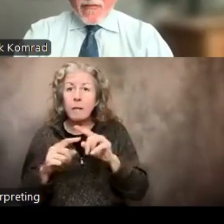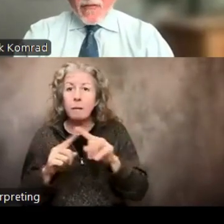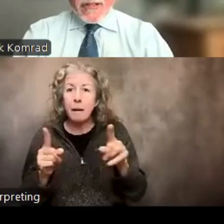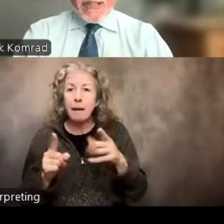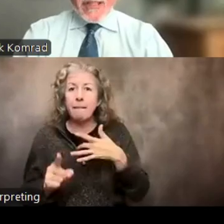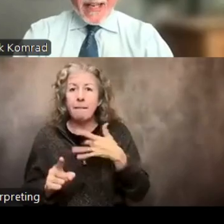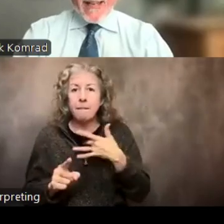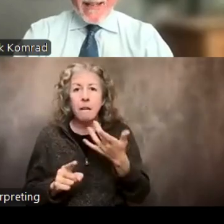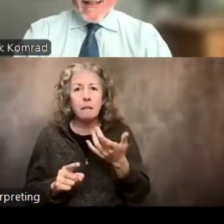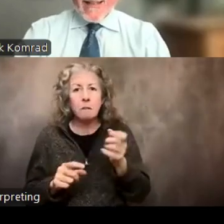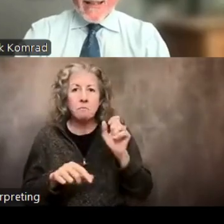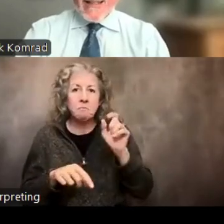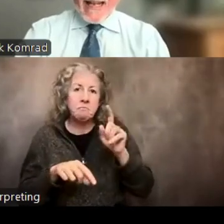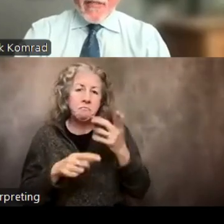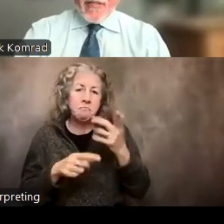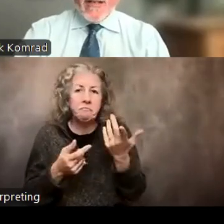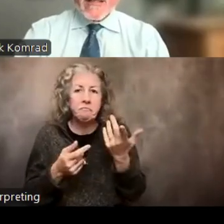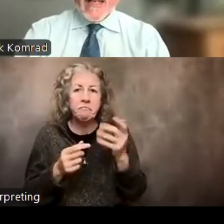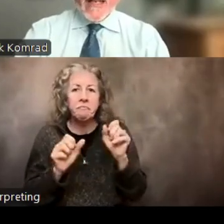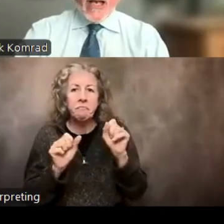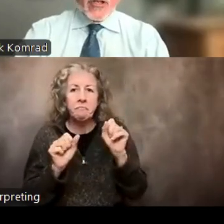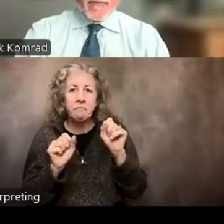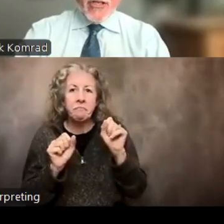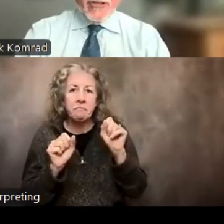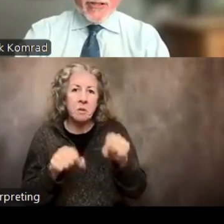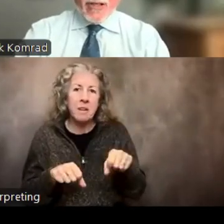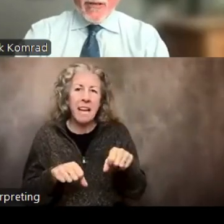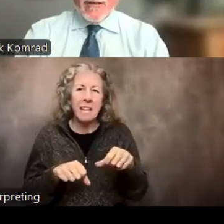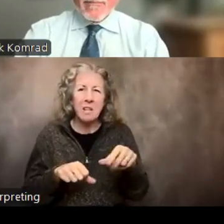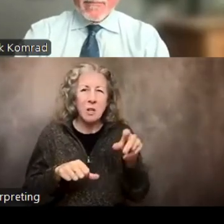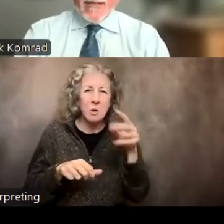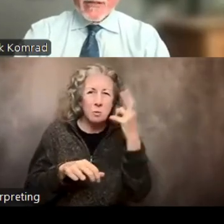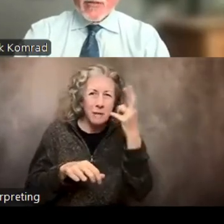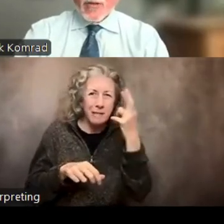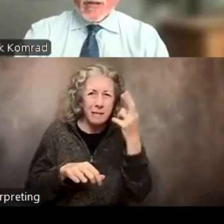foresee death in a psychiatric patient. So patients were at